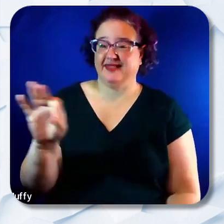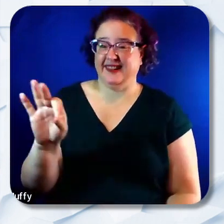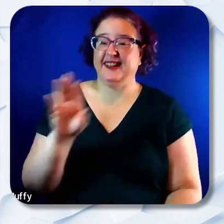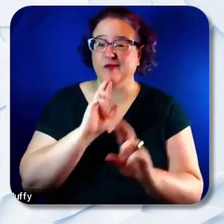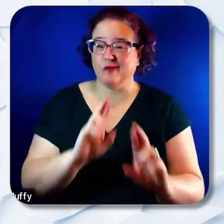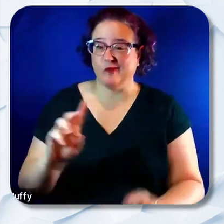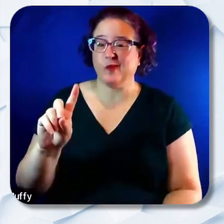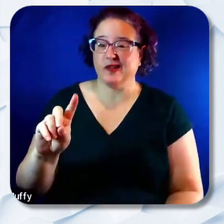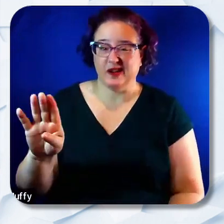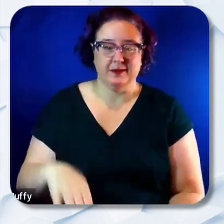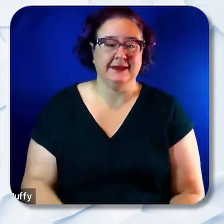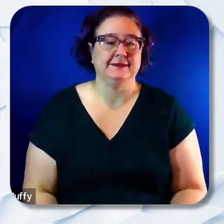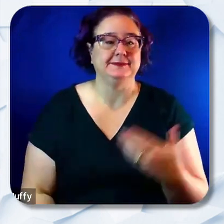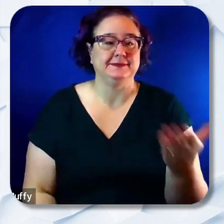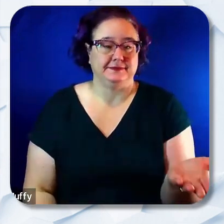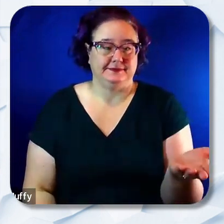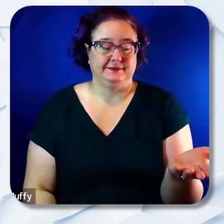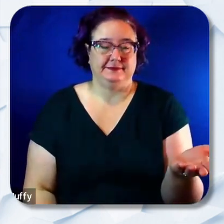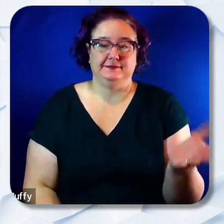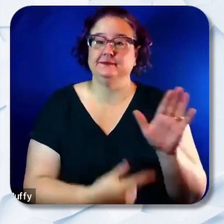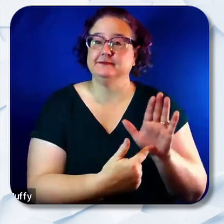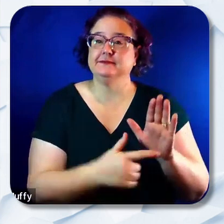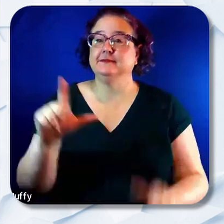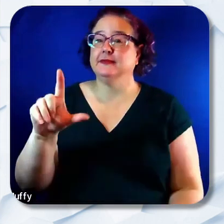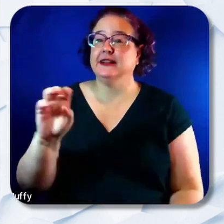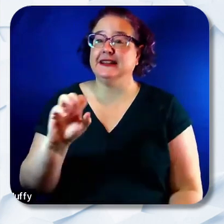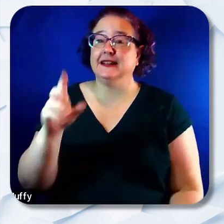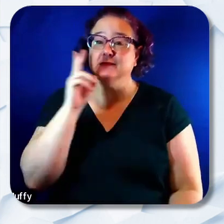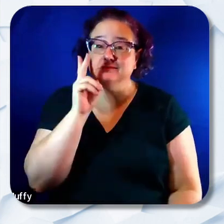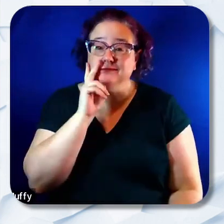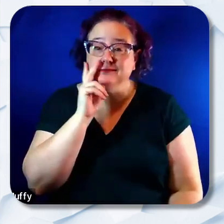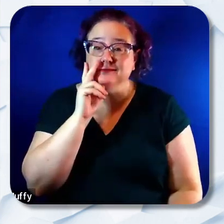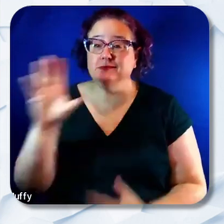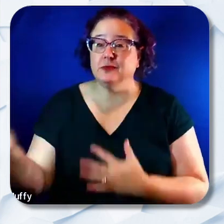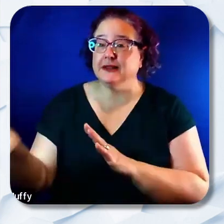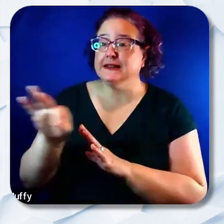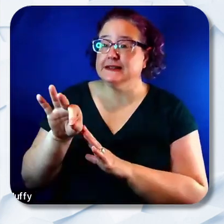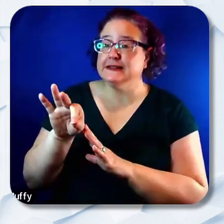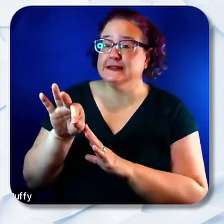This is an example of what LEAs will see when they select the Report Database link on the